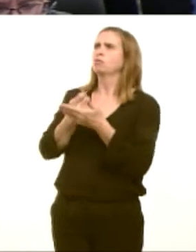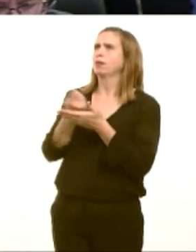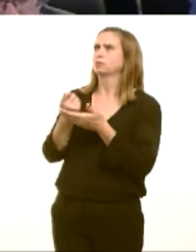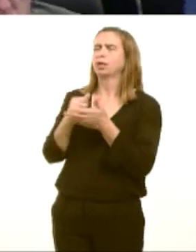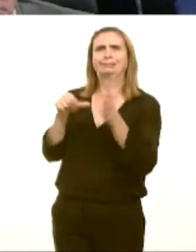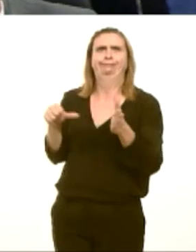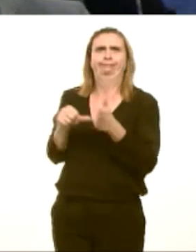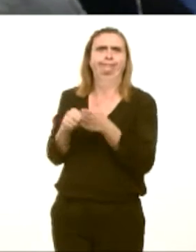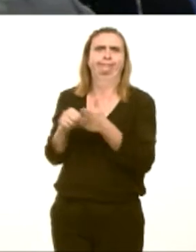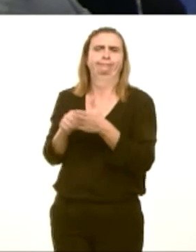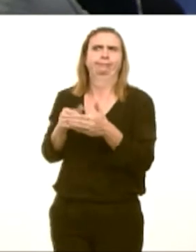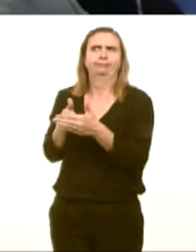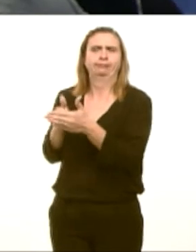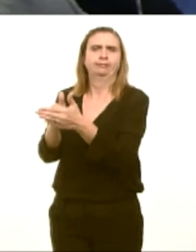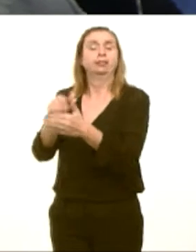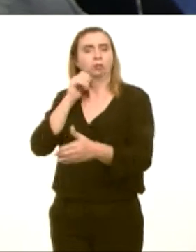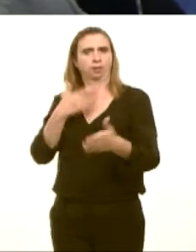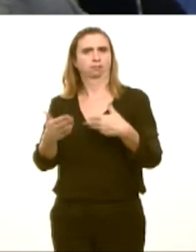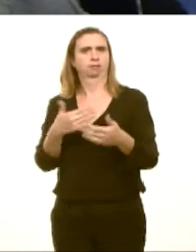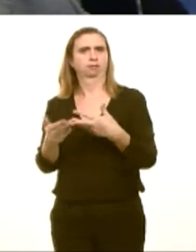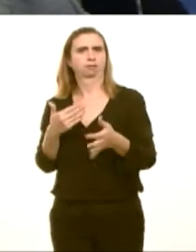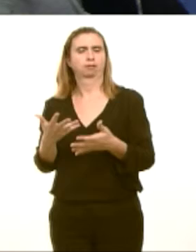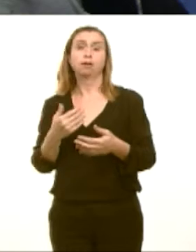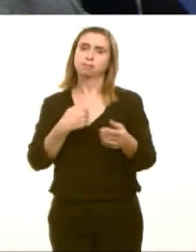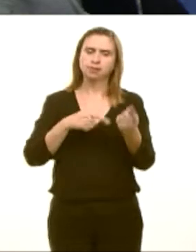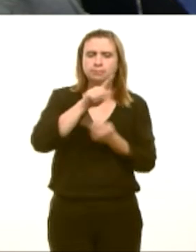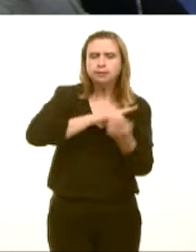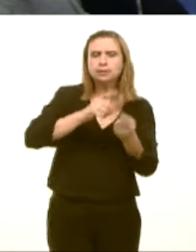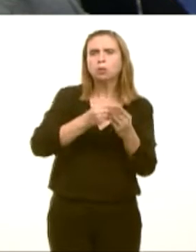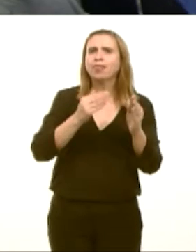I met with a number of small house builders yesterday in my own region and they raised